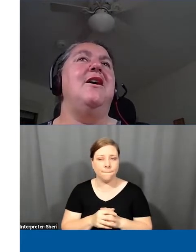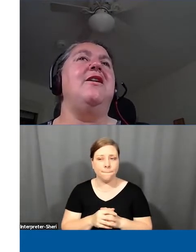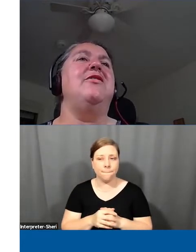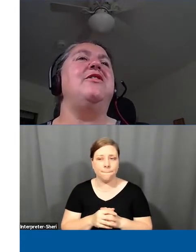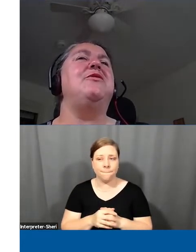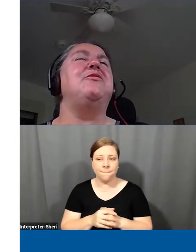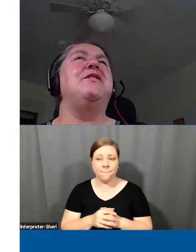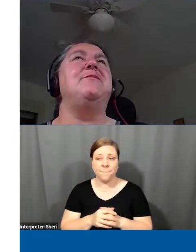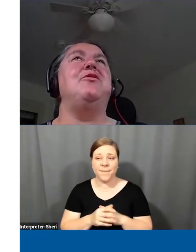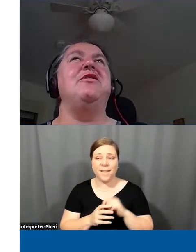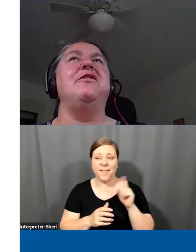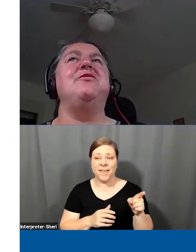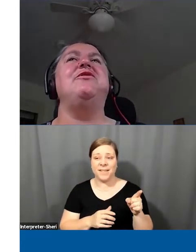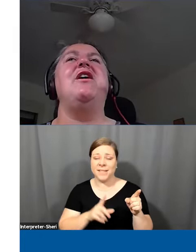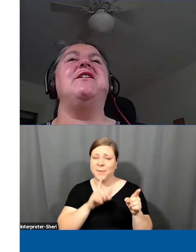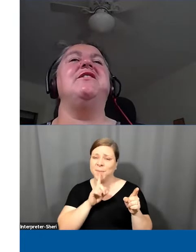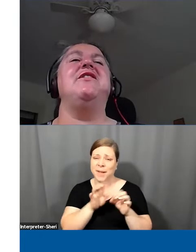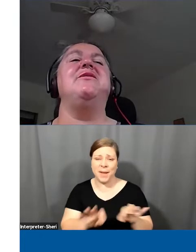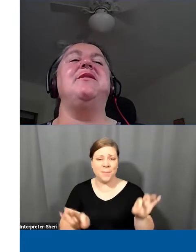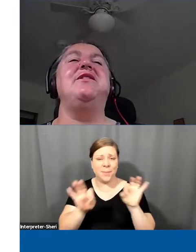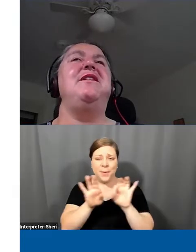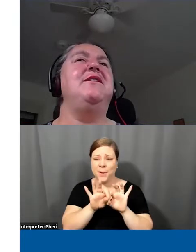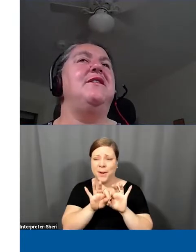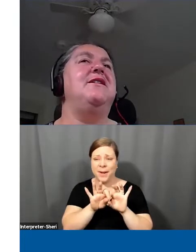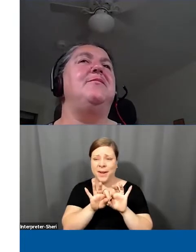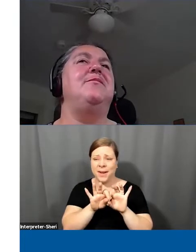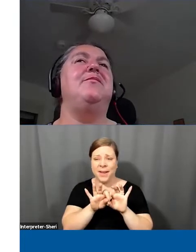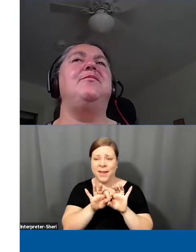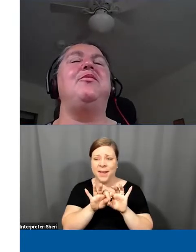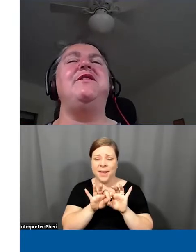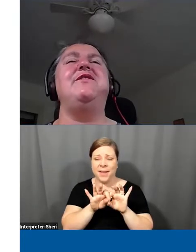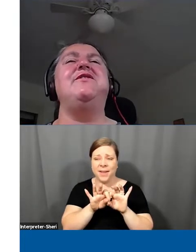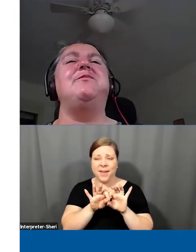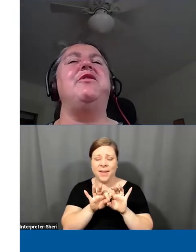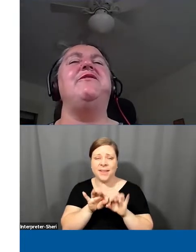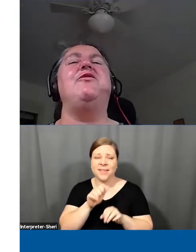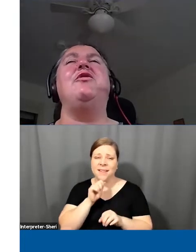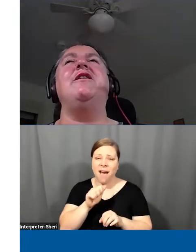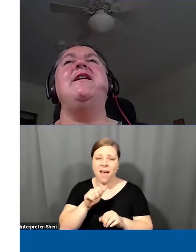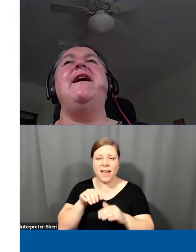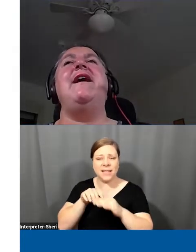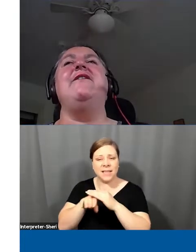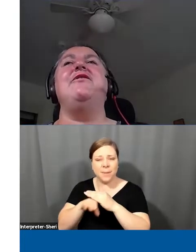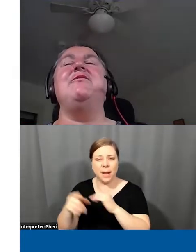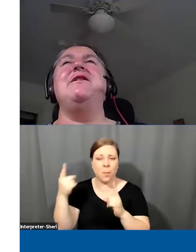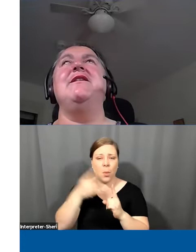Okay, this one's really important. This one's not an accessibility point. This is a point for everyone.